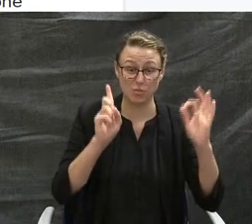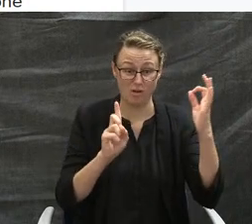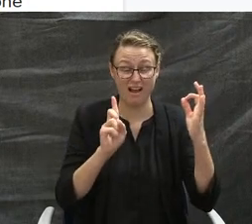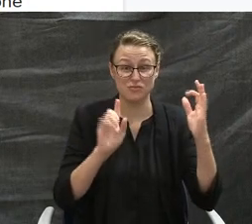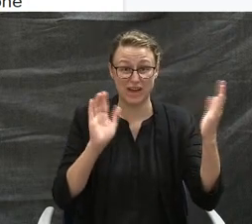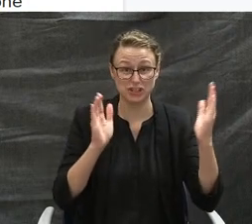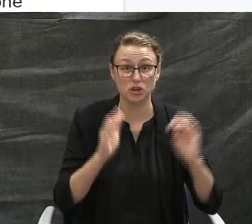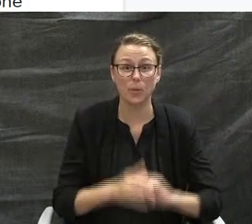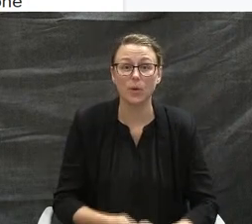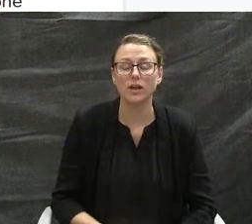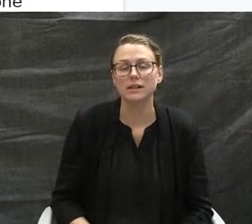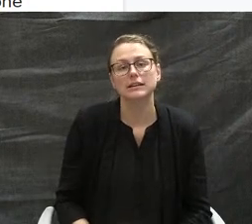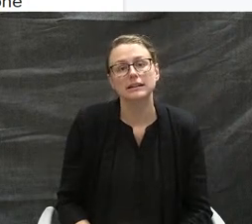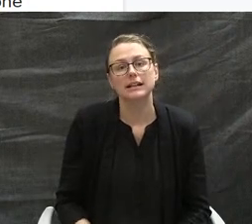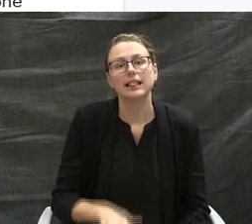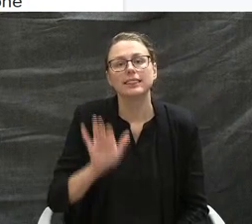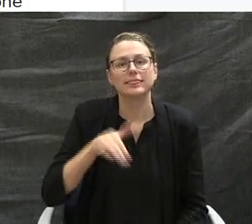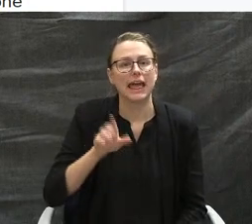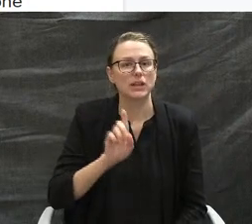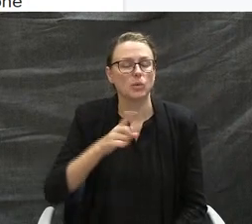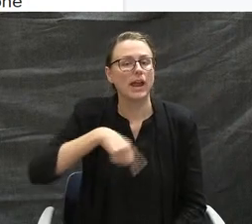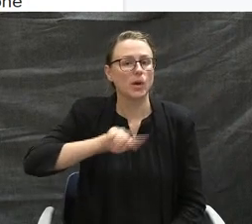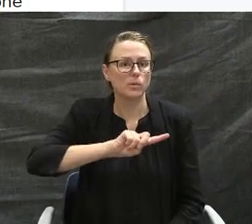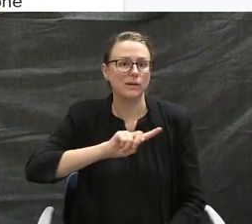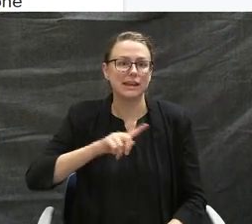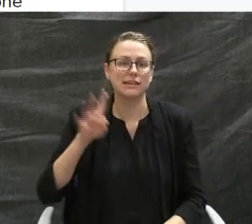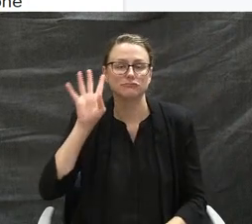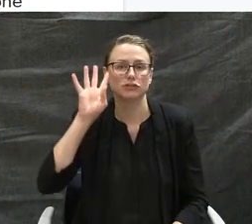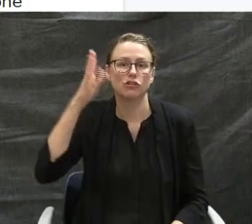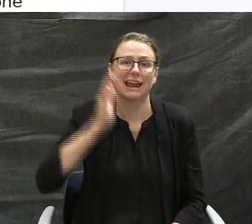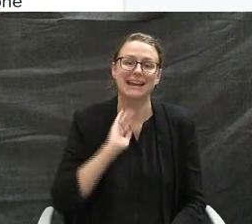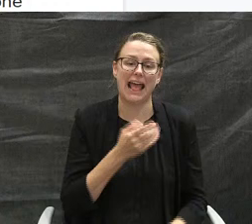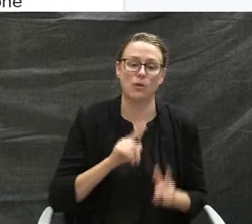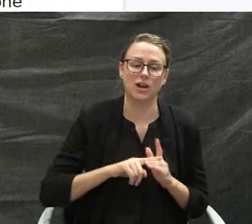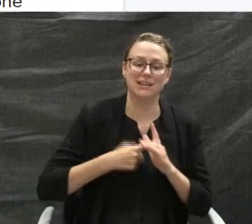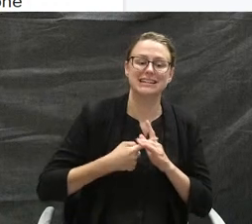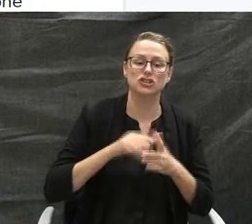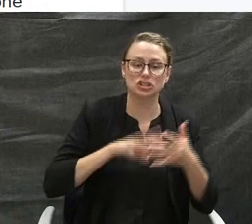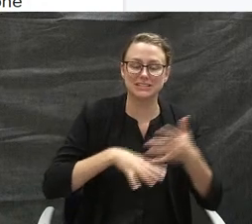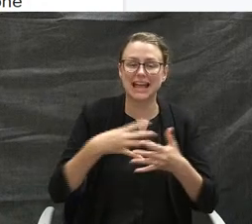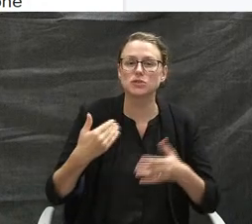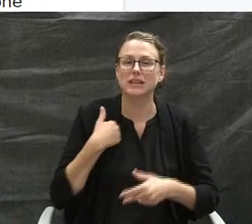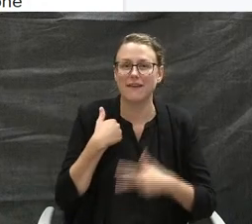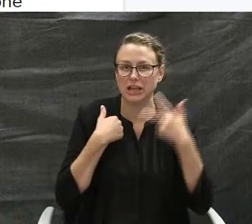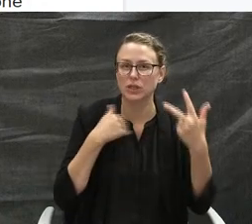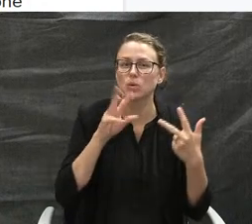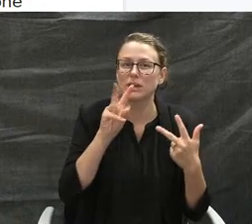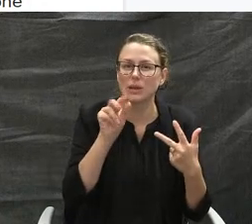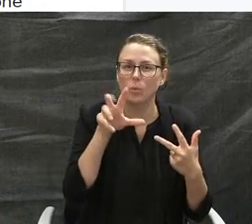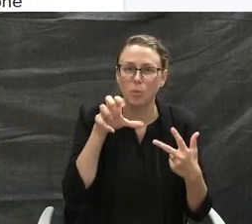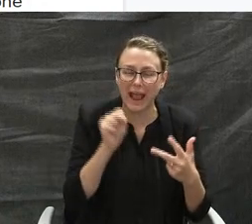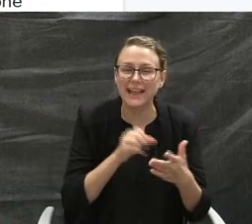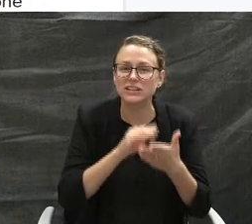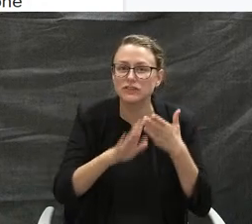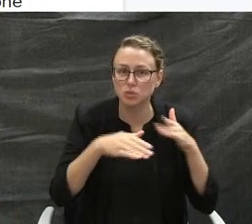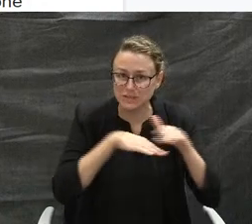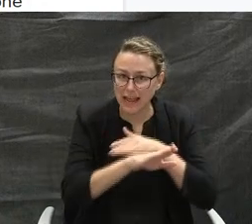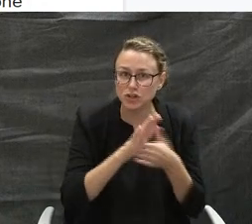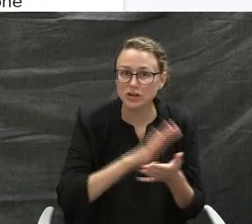This is kind of where we got our initial schedule and having students come in three different ways in this paragraph. Detailed